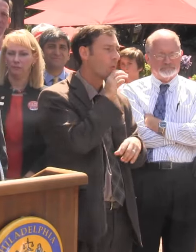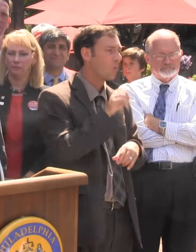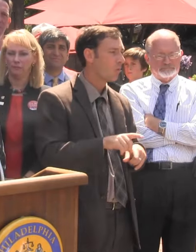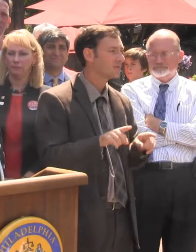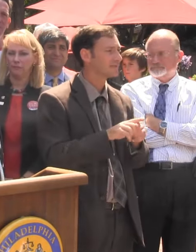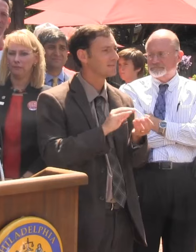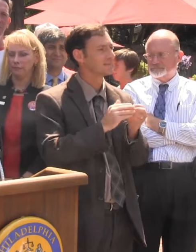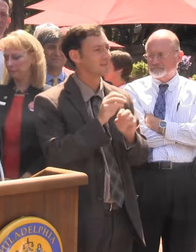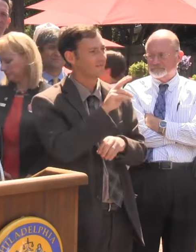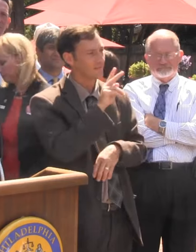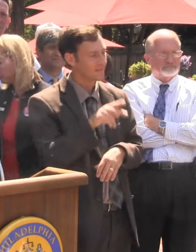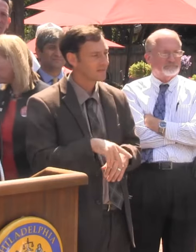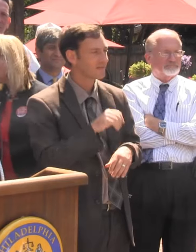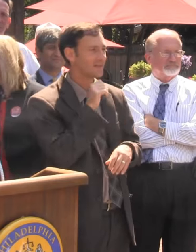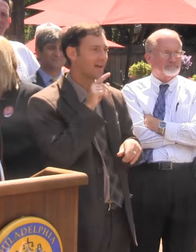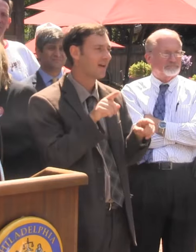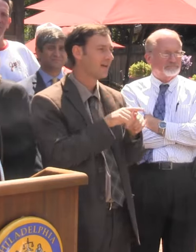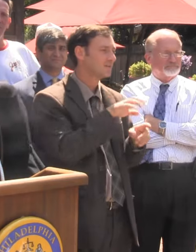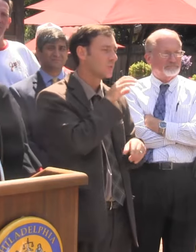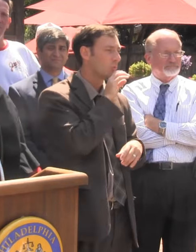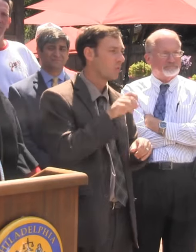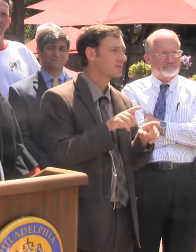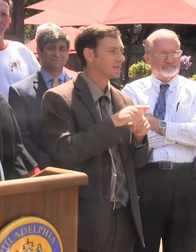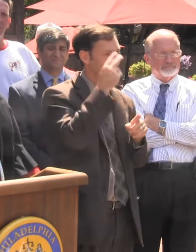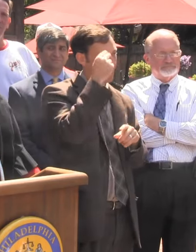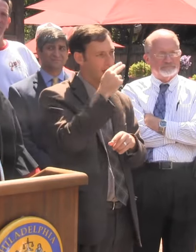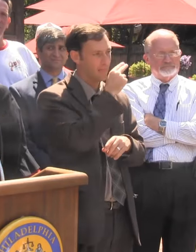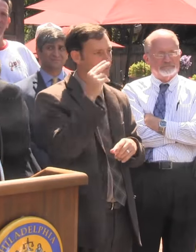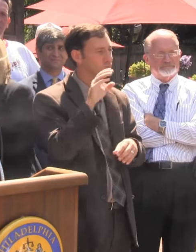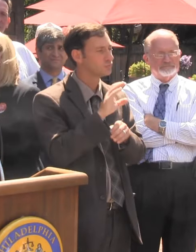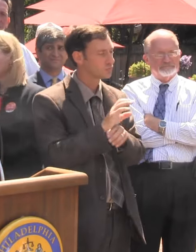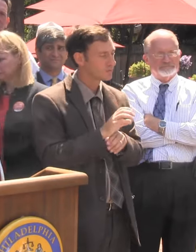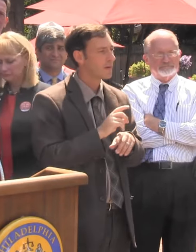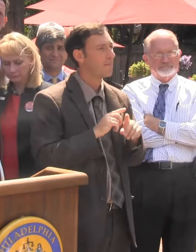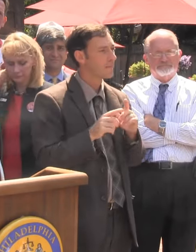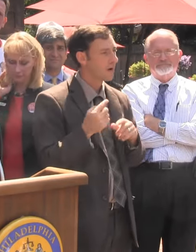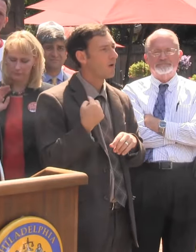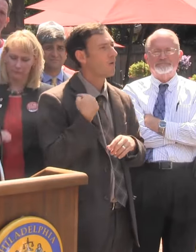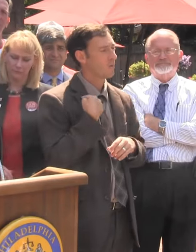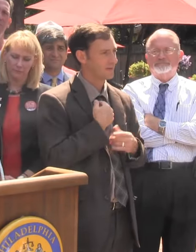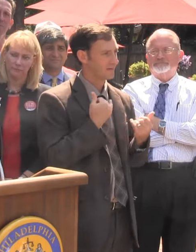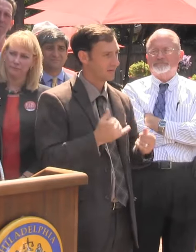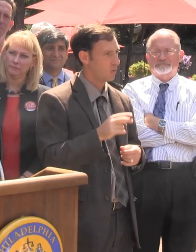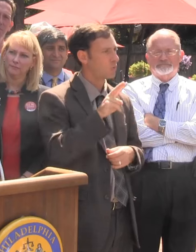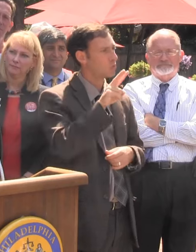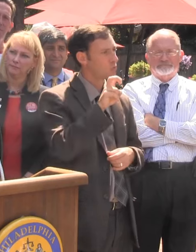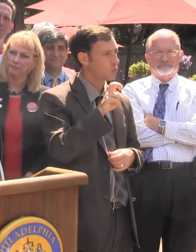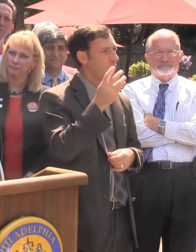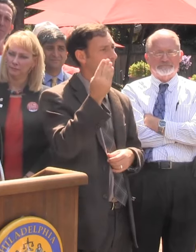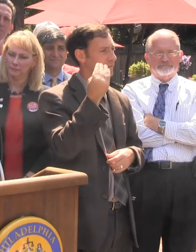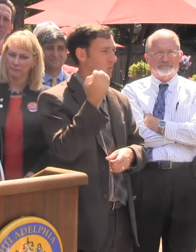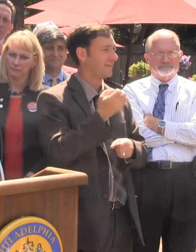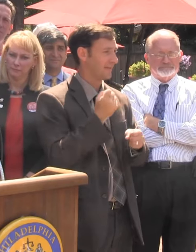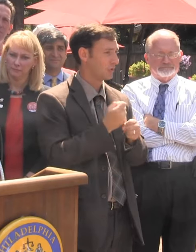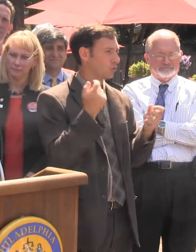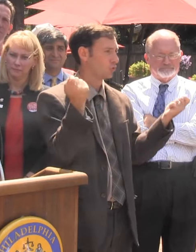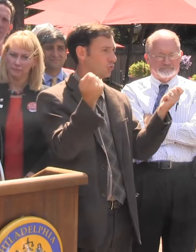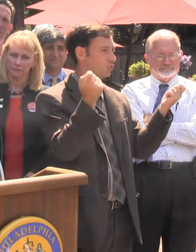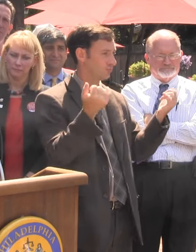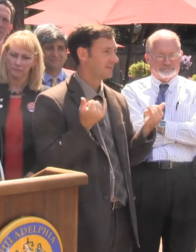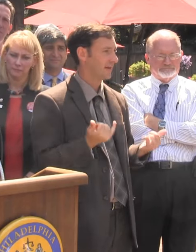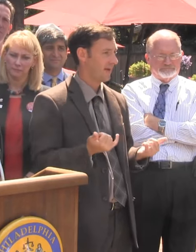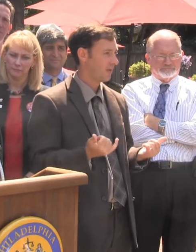and not nearly old as the catholic church, but we are in our 214th year. And through